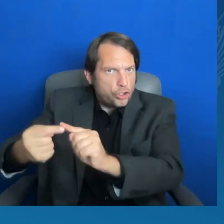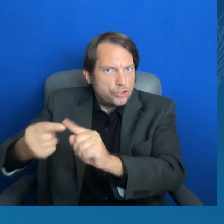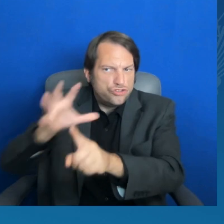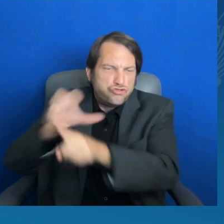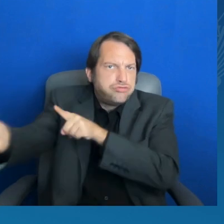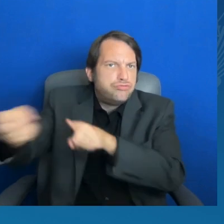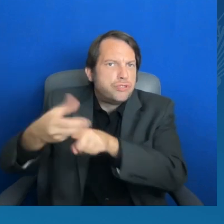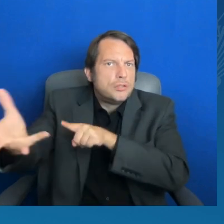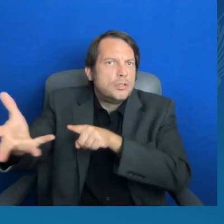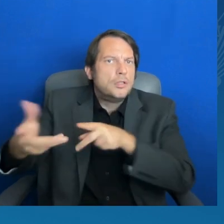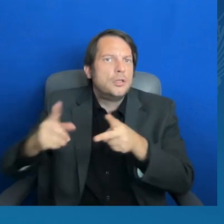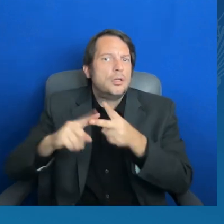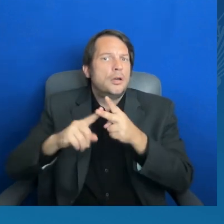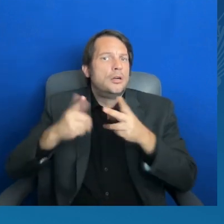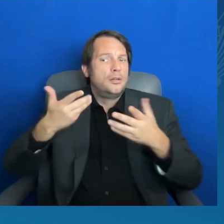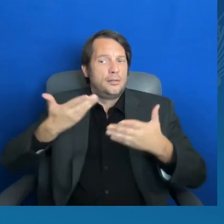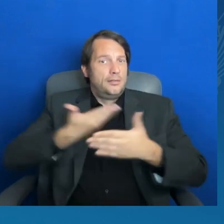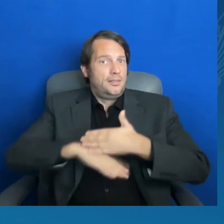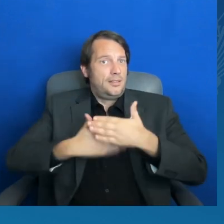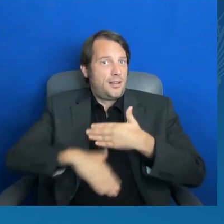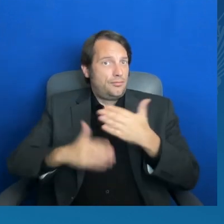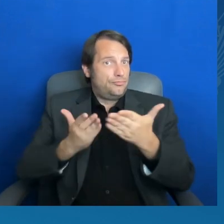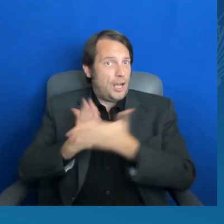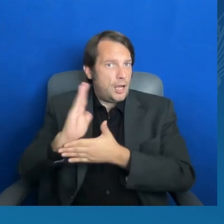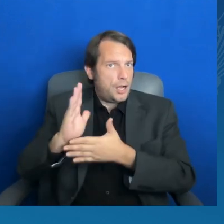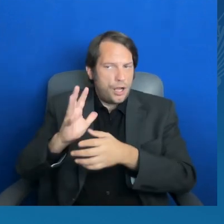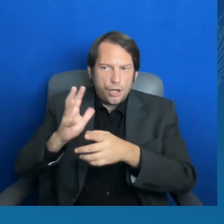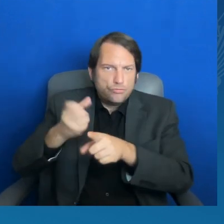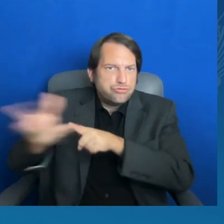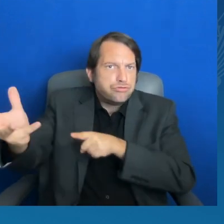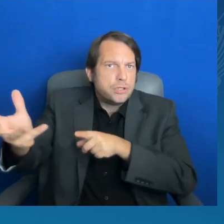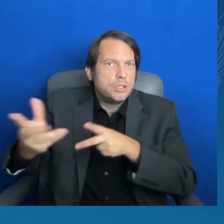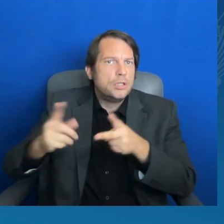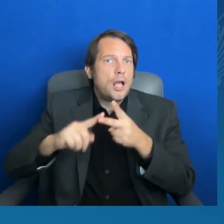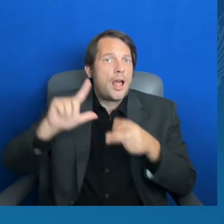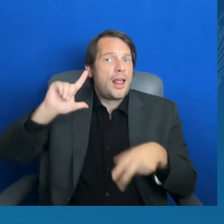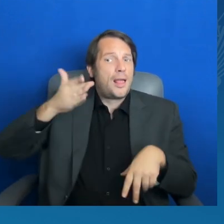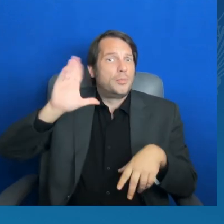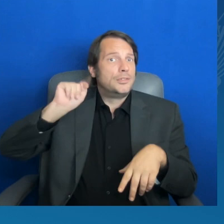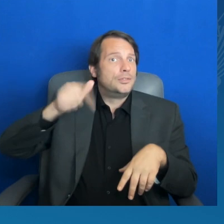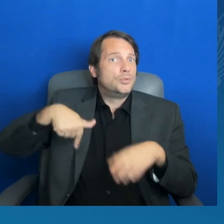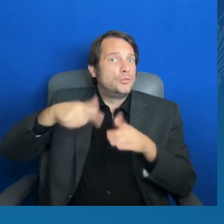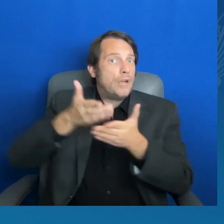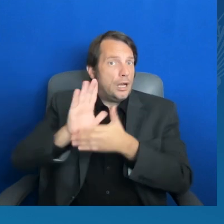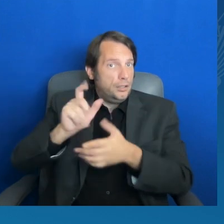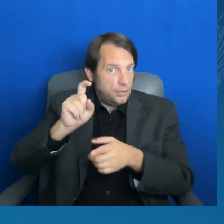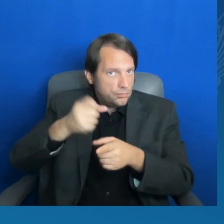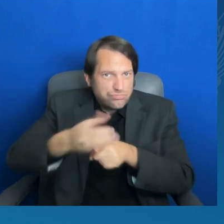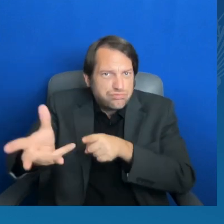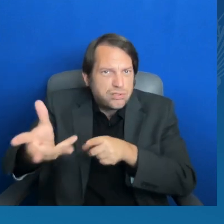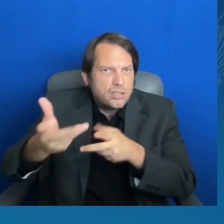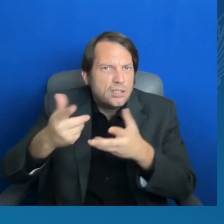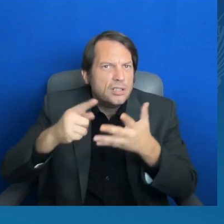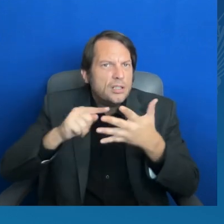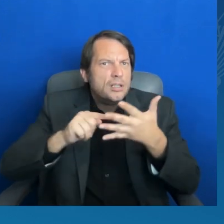And then you can put this circle on it and those who refuse to propose and fight for reasonable gun safety laws.